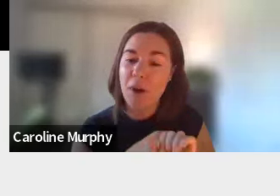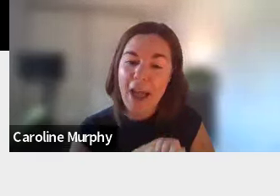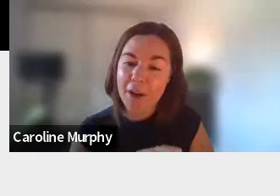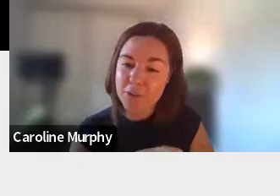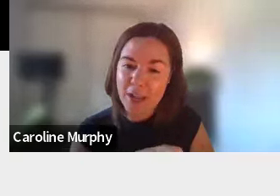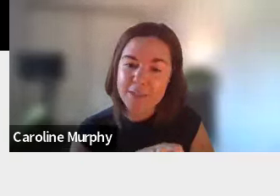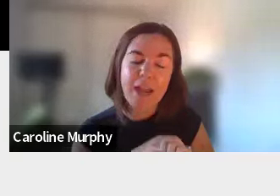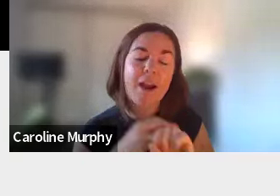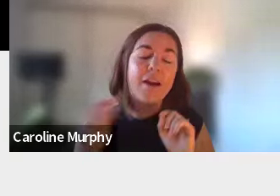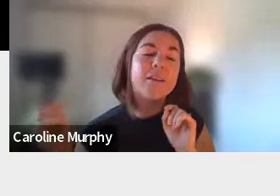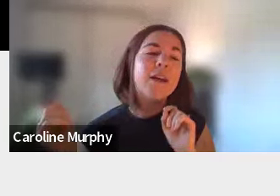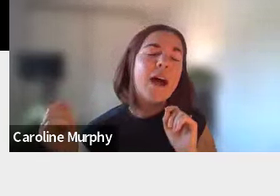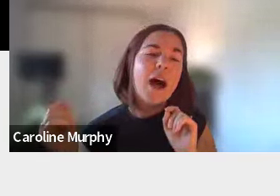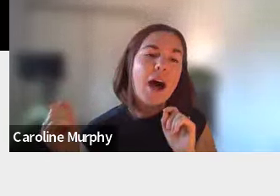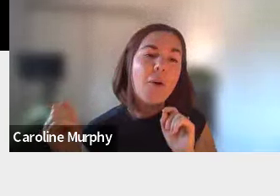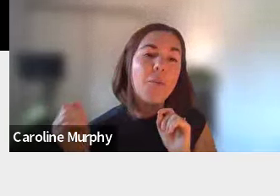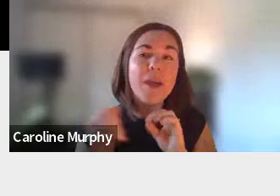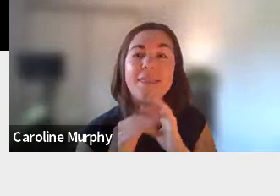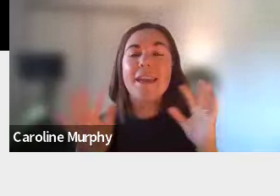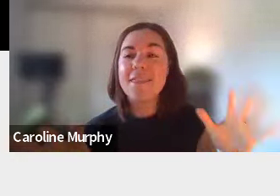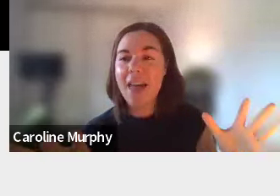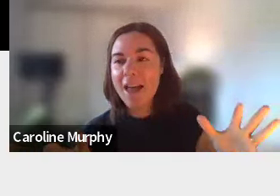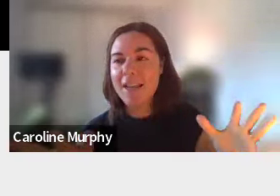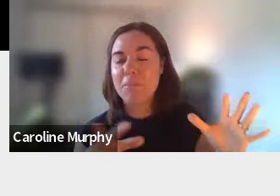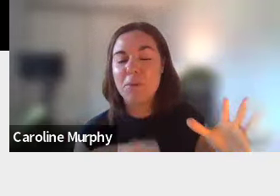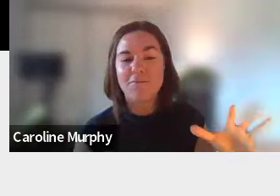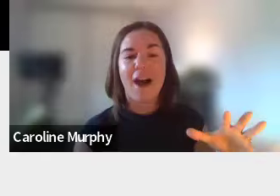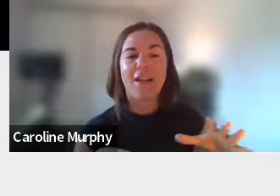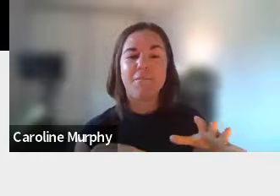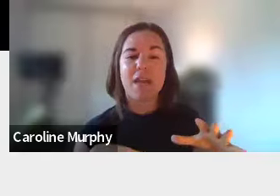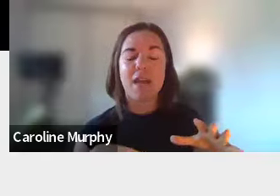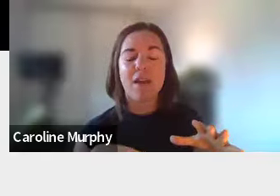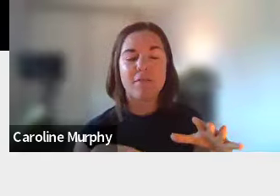the one House race there. Within that, it provided me